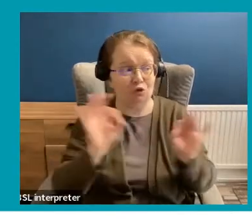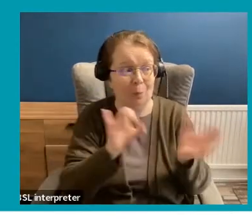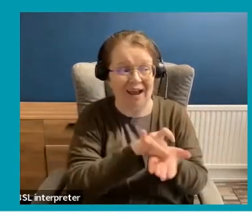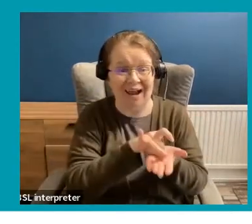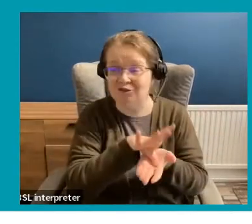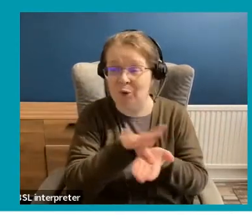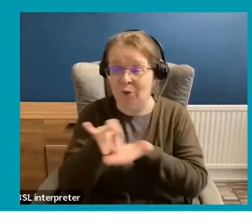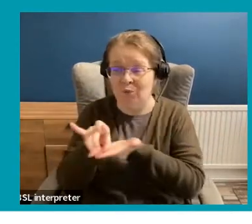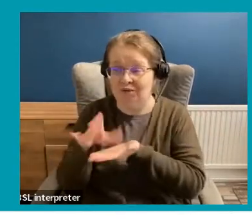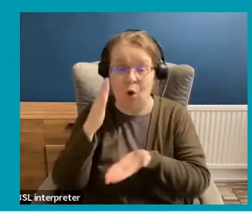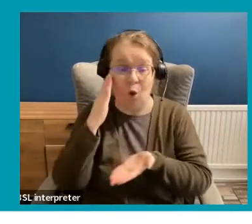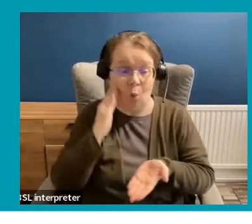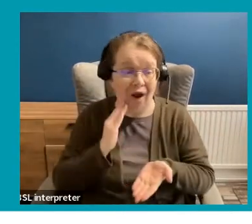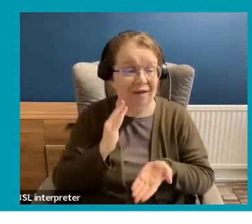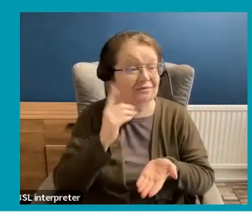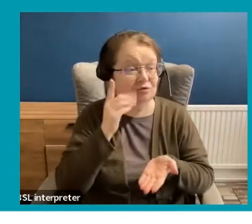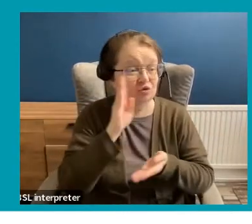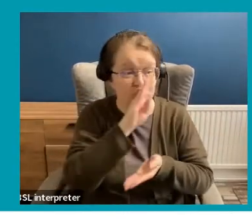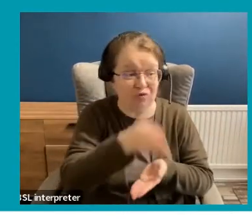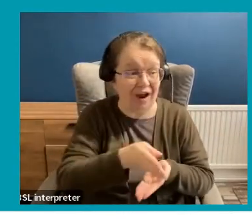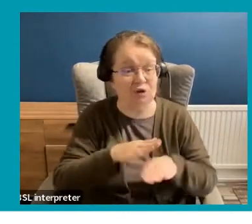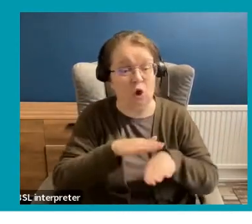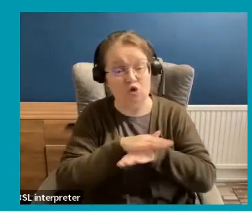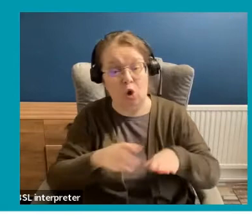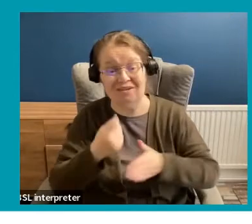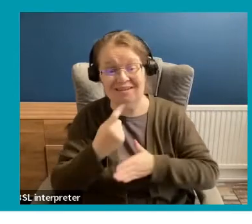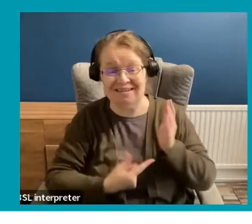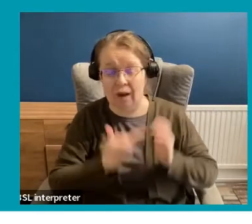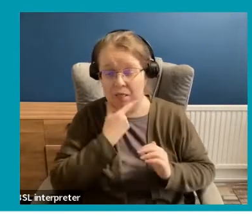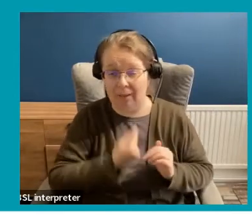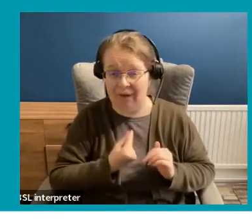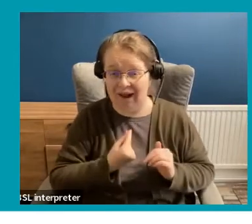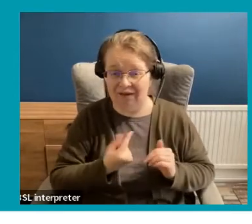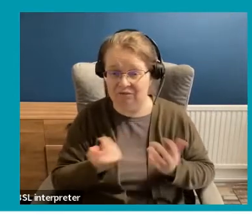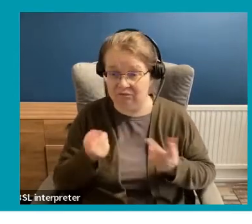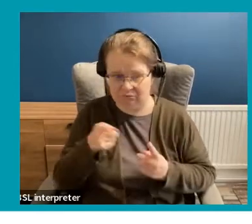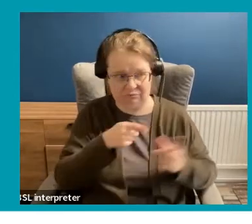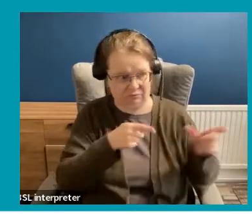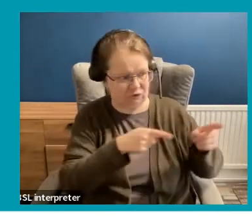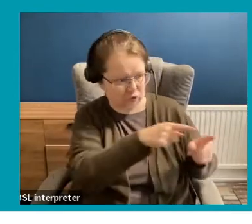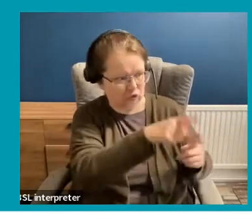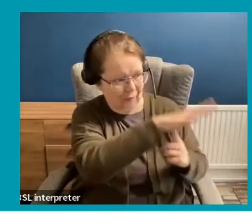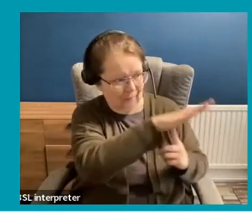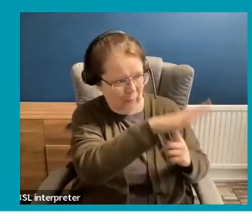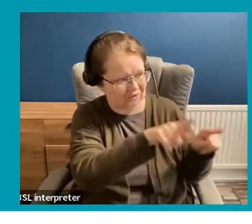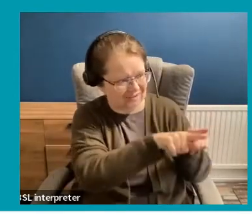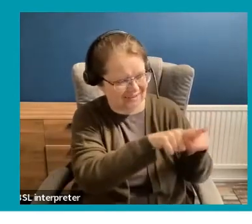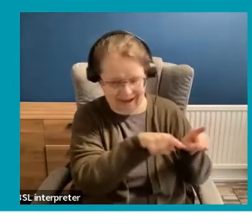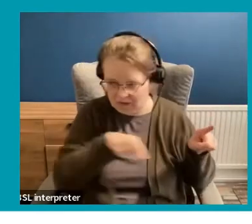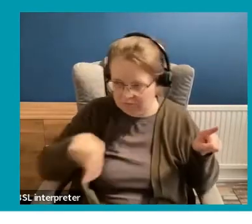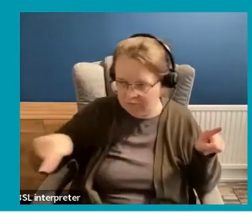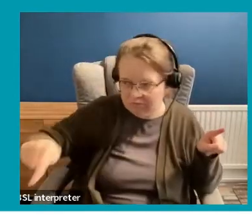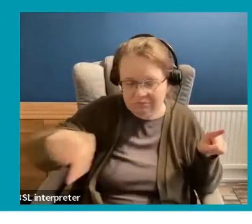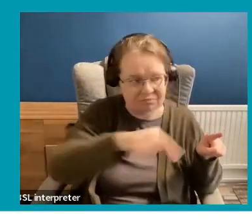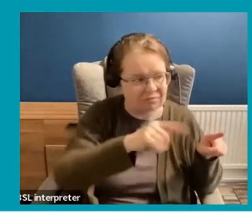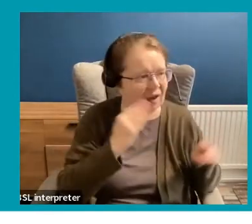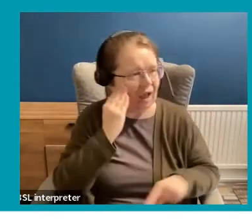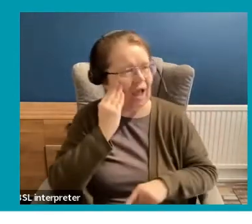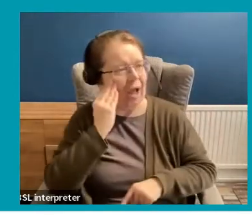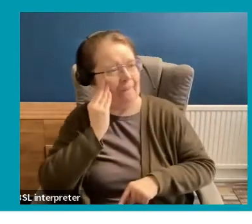White, straight, nondisabled man and you are just as important to the organization as a black, disabled lesbian is.